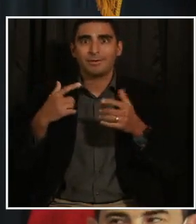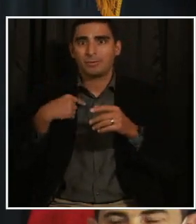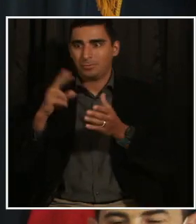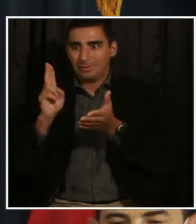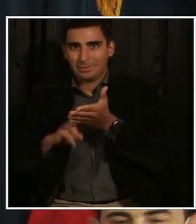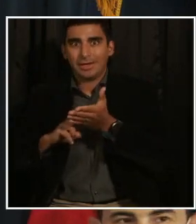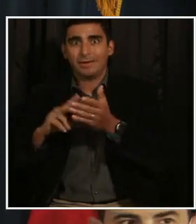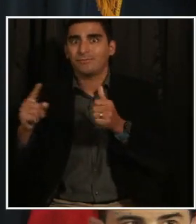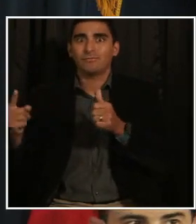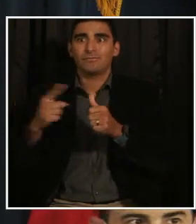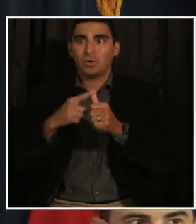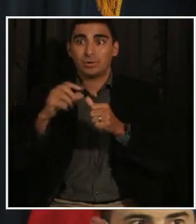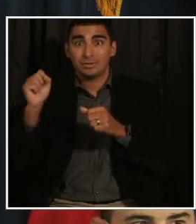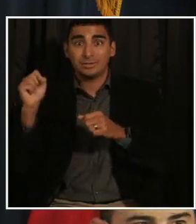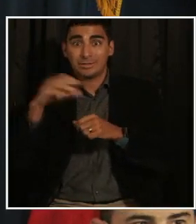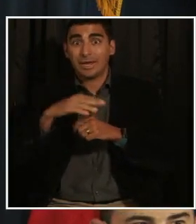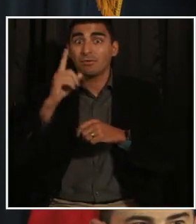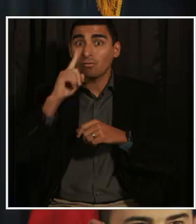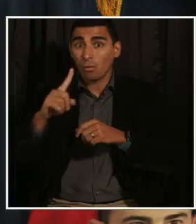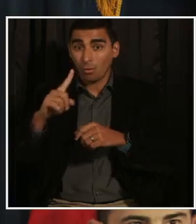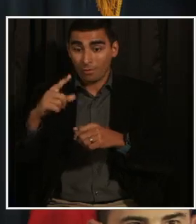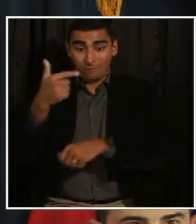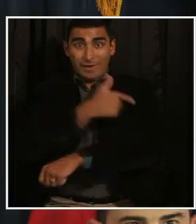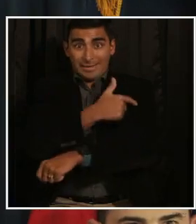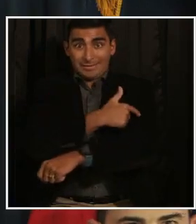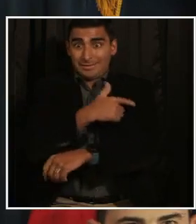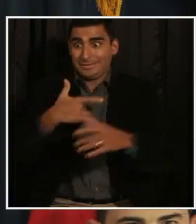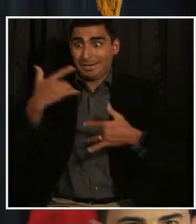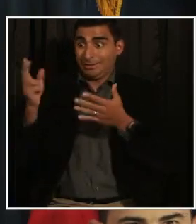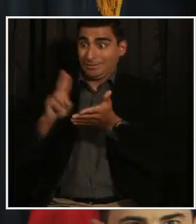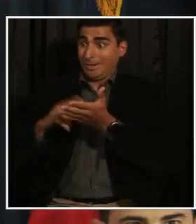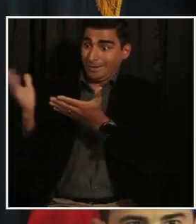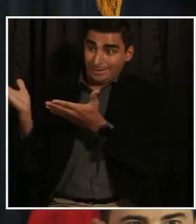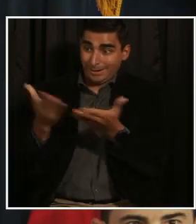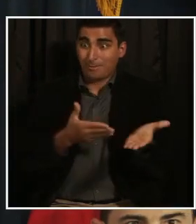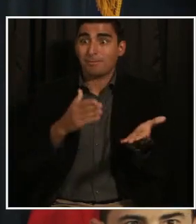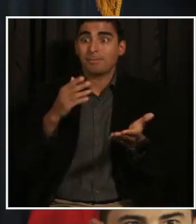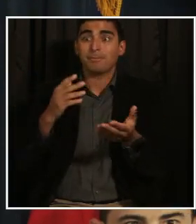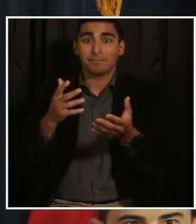first shipments of the life-saving vaccine you can really feel the sense of hope in the air